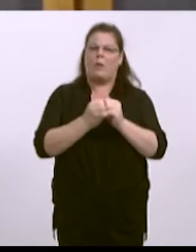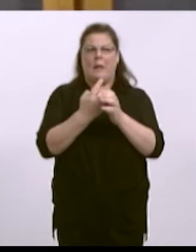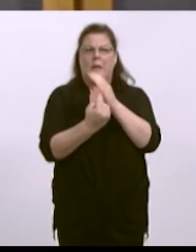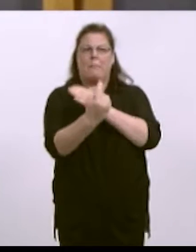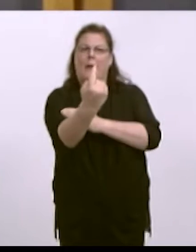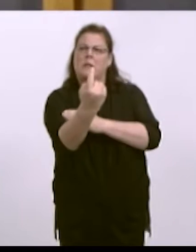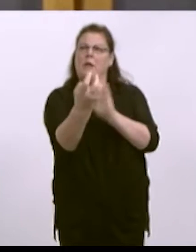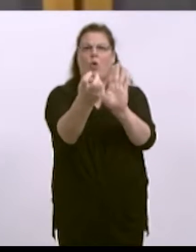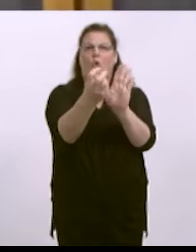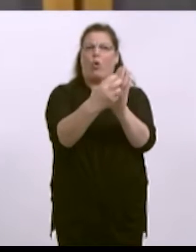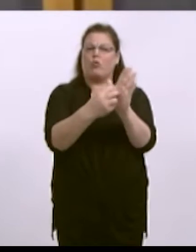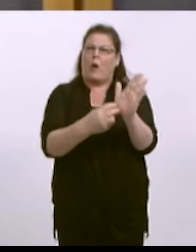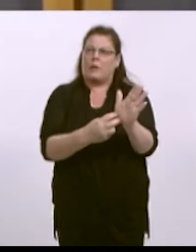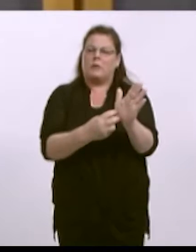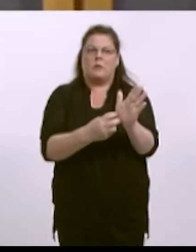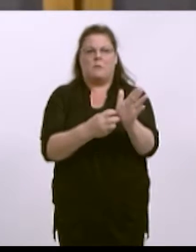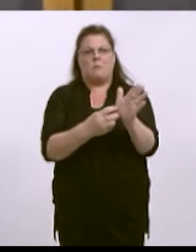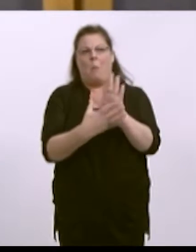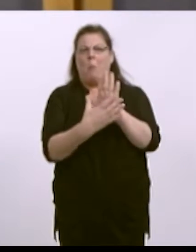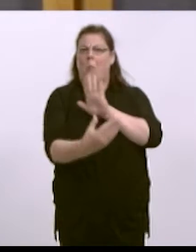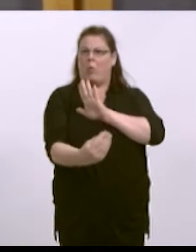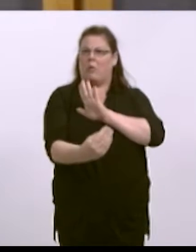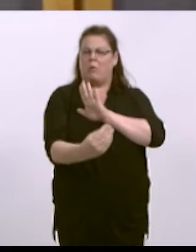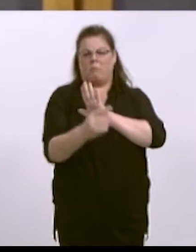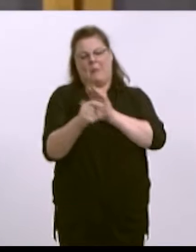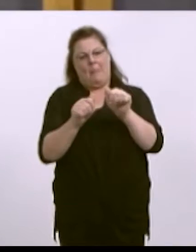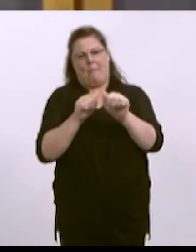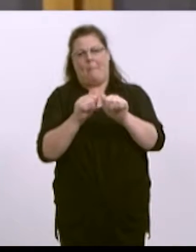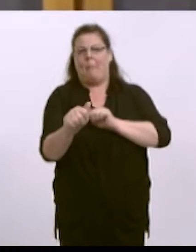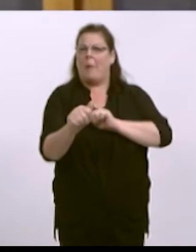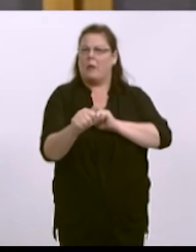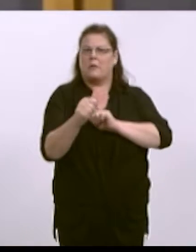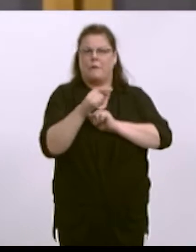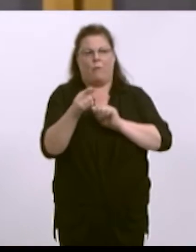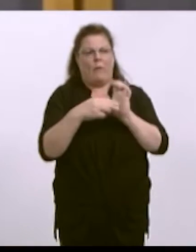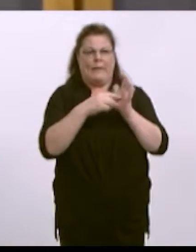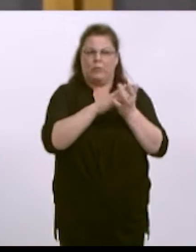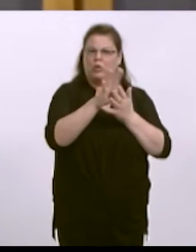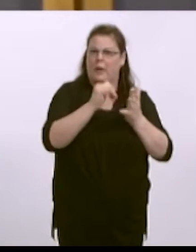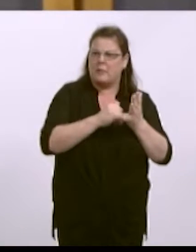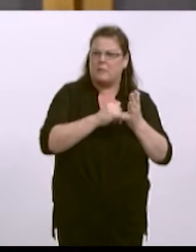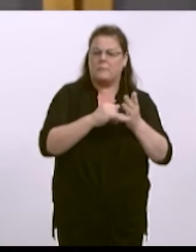model for GPs is the one that offers best value for money for the NHS overall? And does